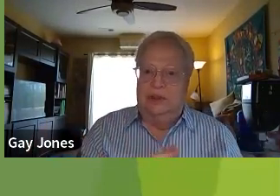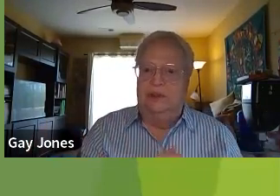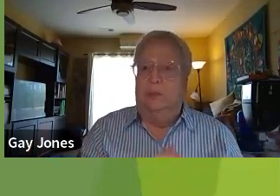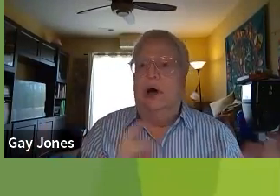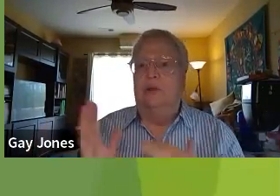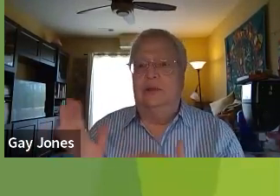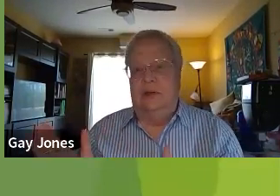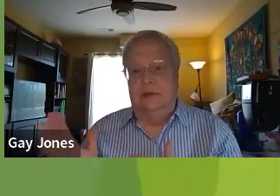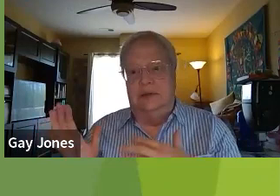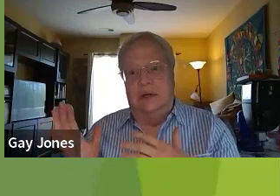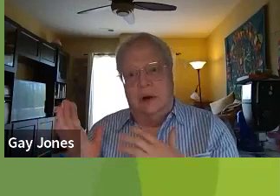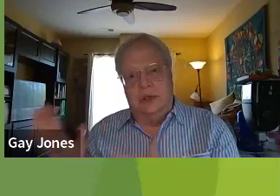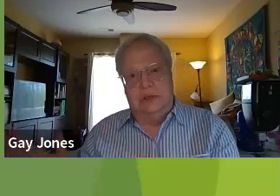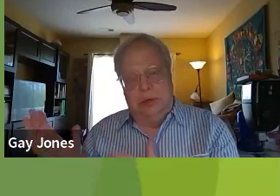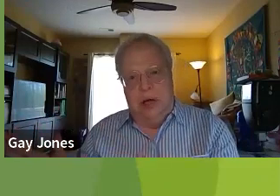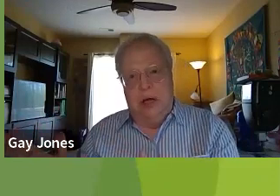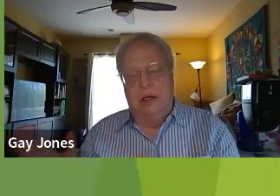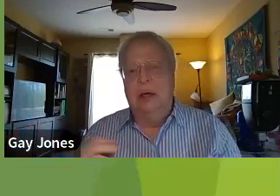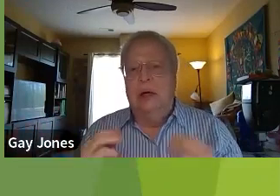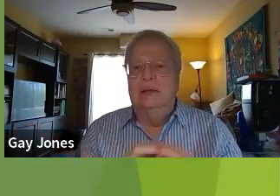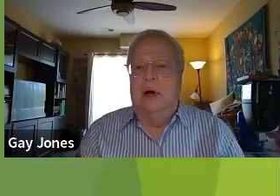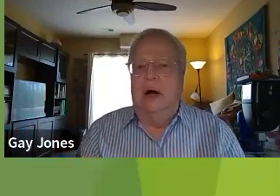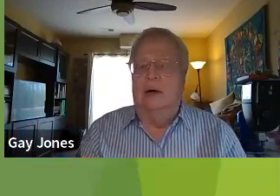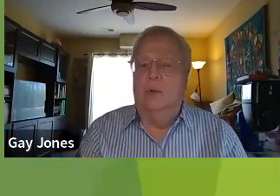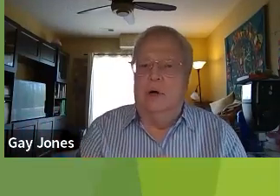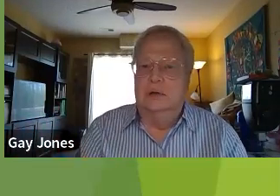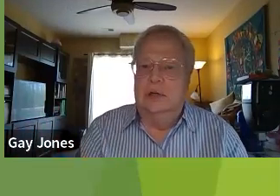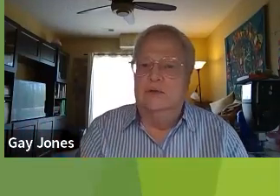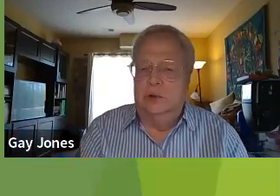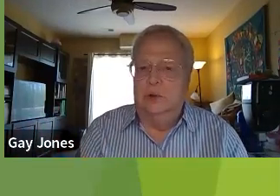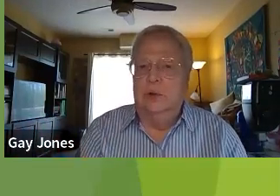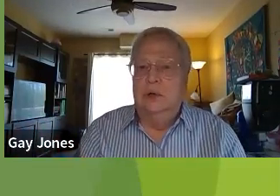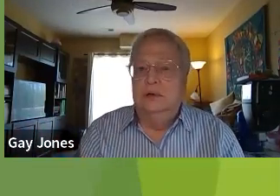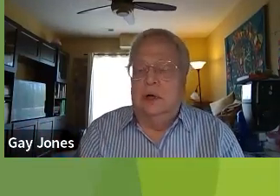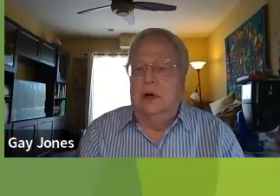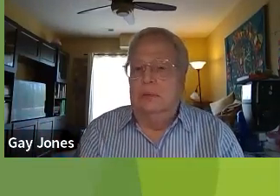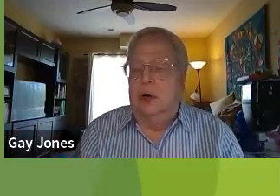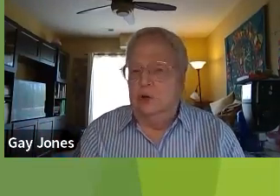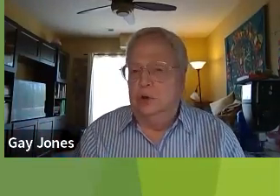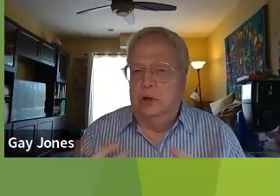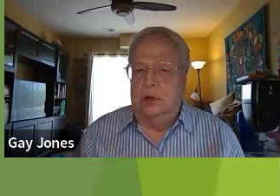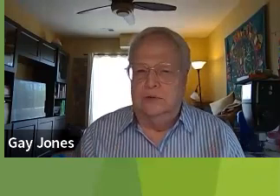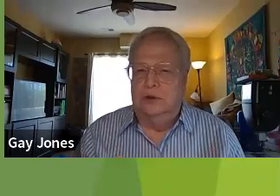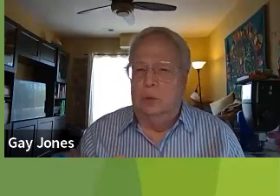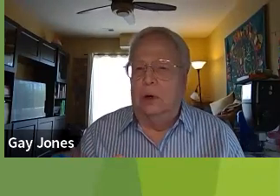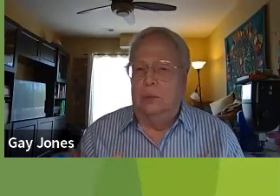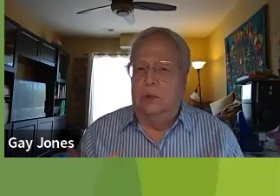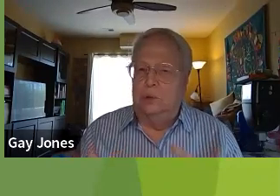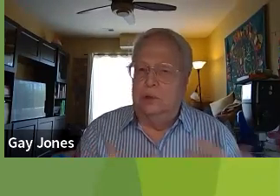see some other things come into play that will give you some alternative to what we